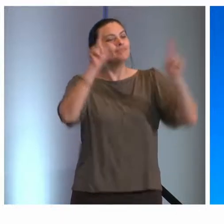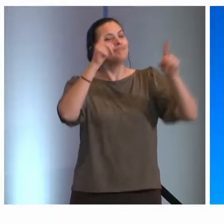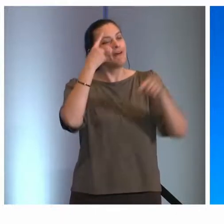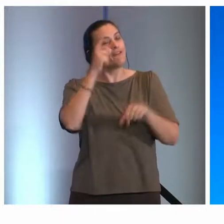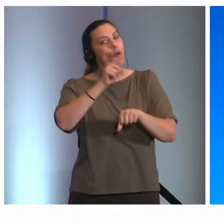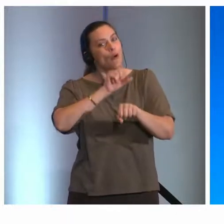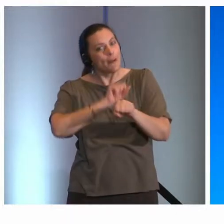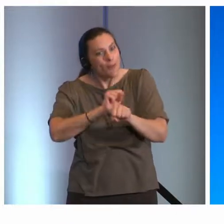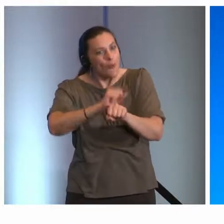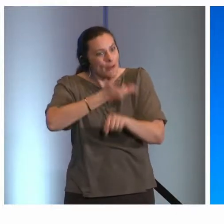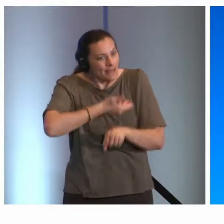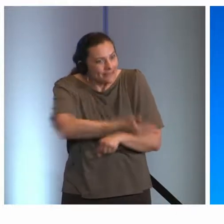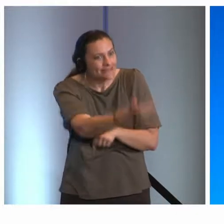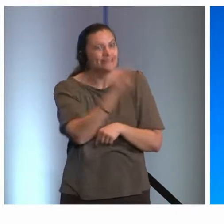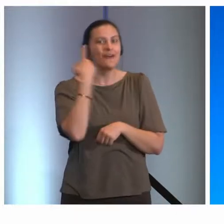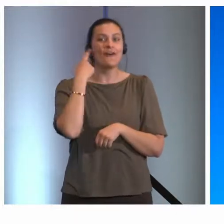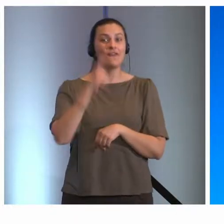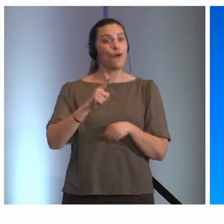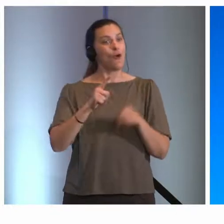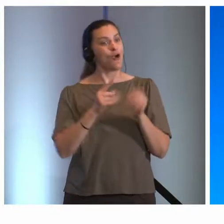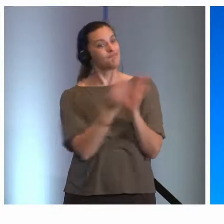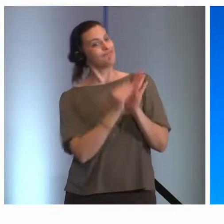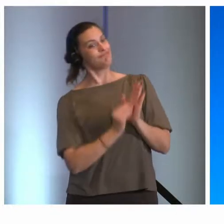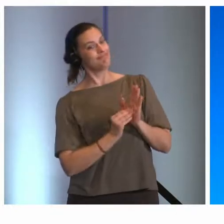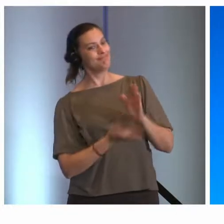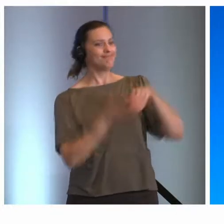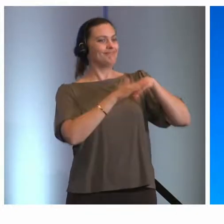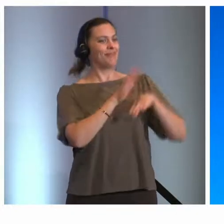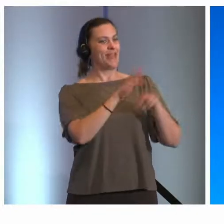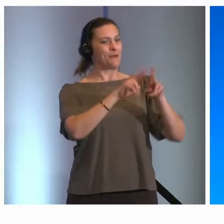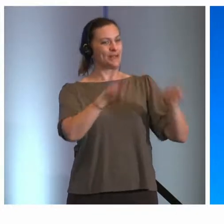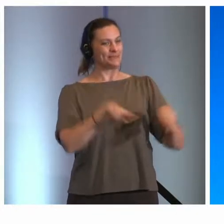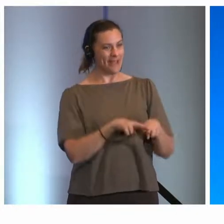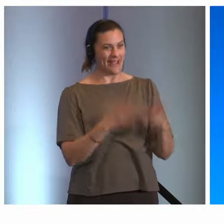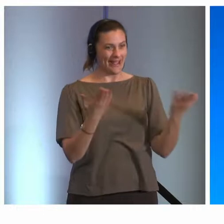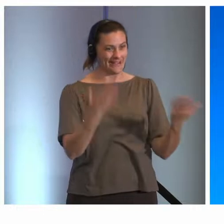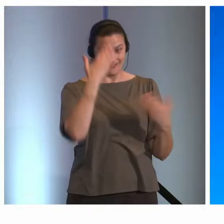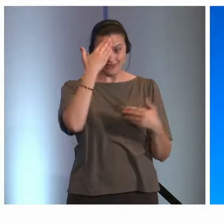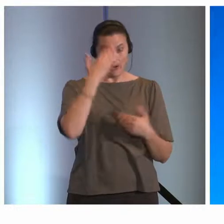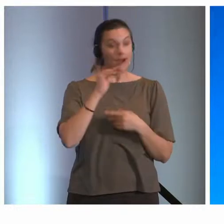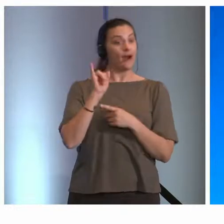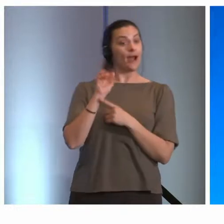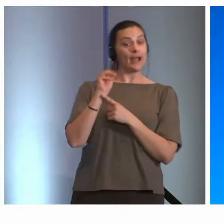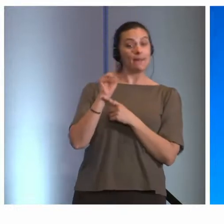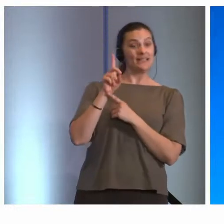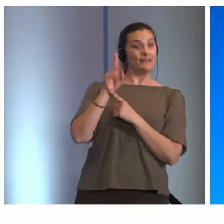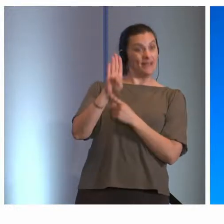Danny Woodburn: And this is going to create greater access to employment and résumé-building, for example,